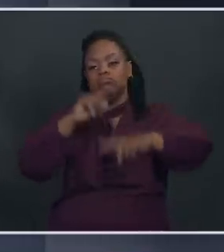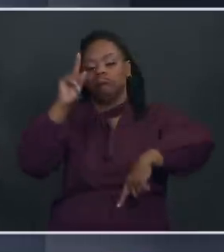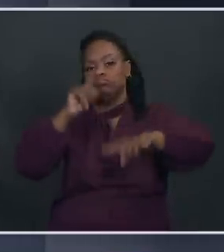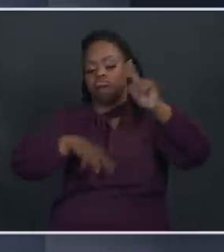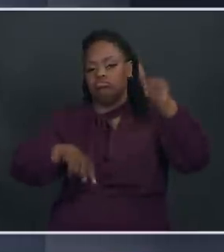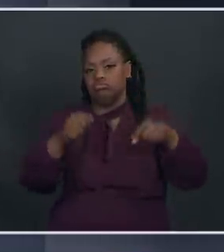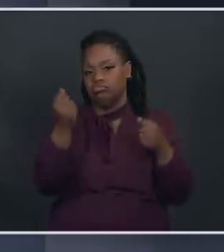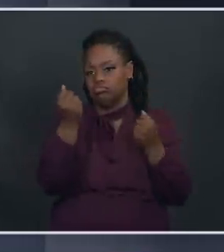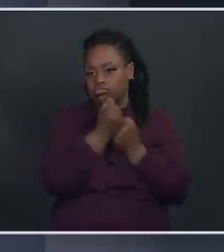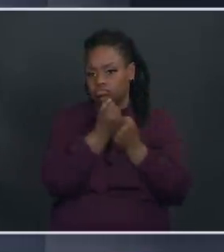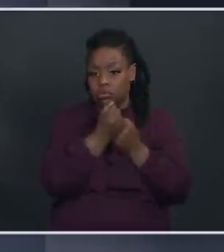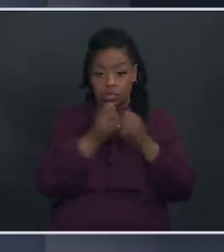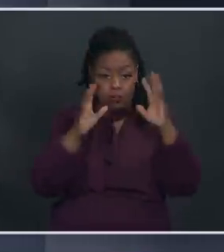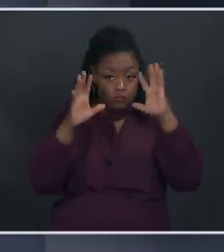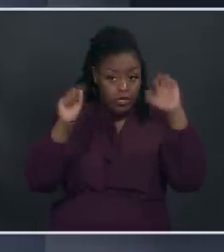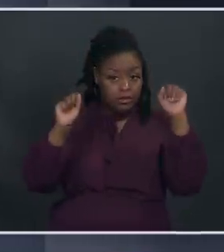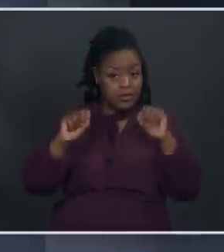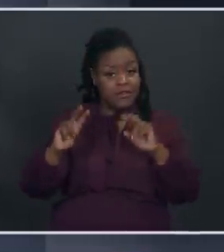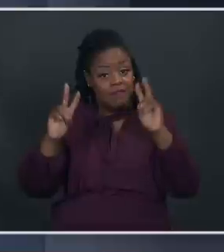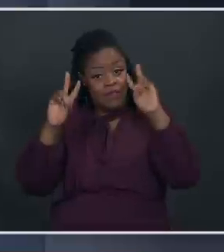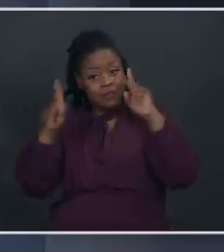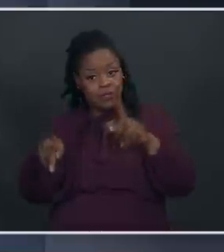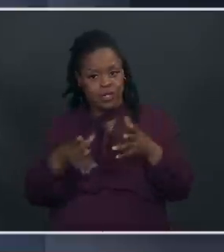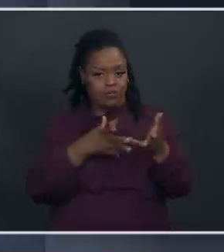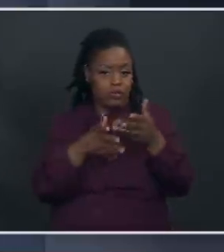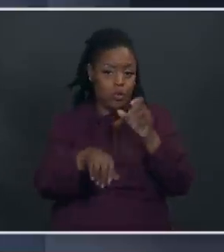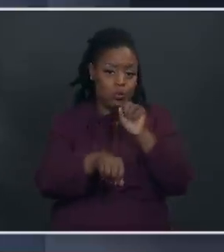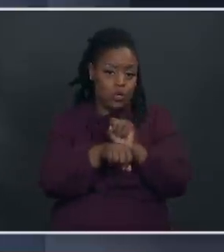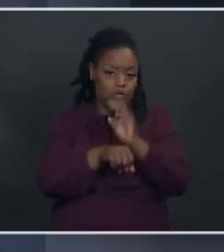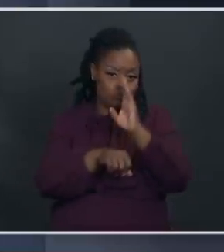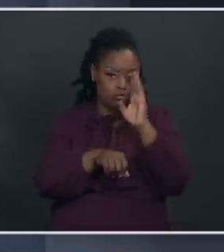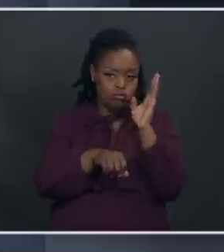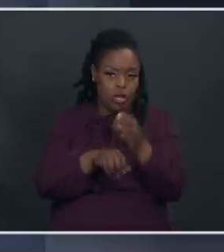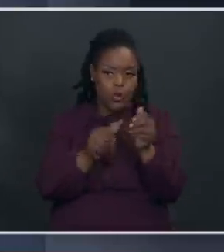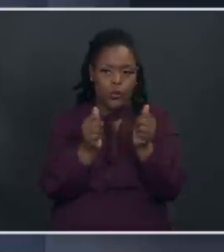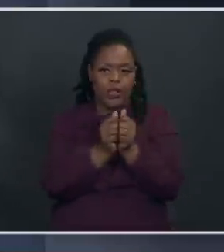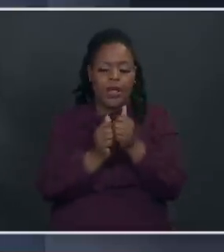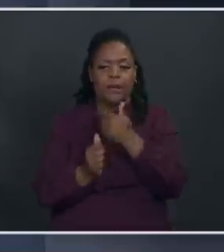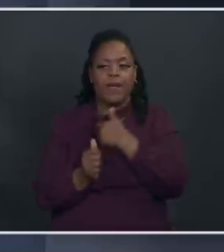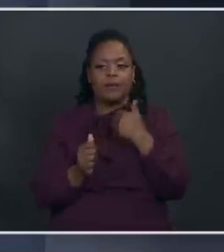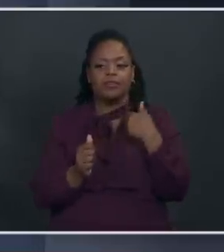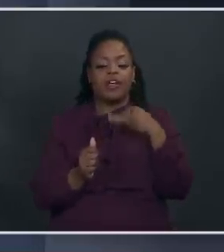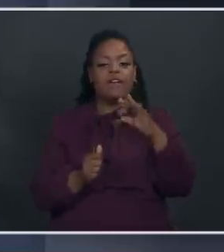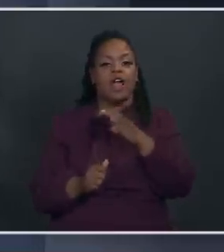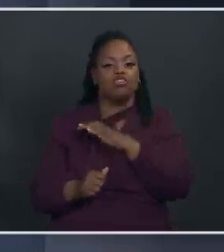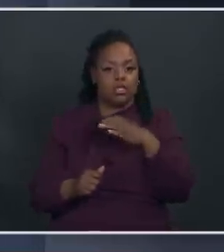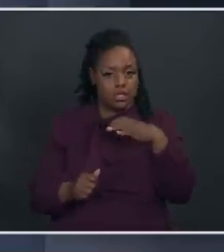directly with members and have had a number of productive conversations. That will continue through the course of the week